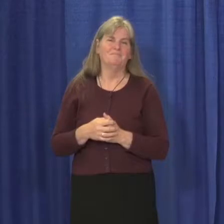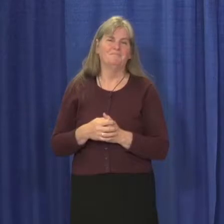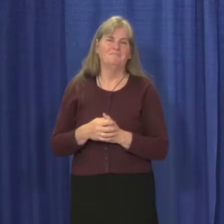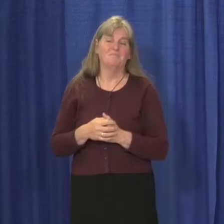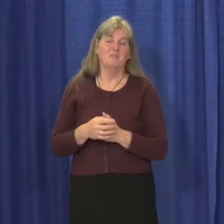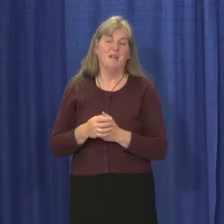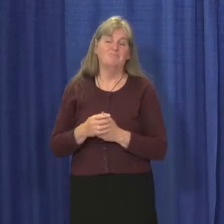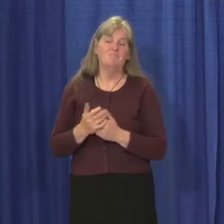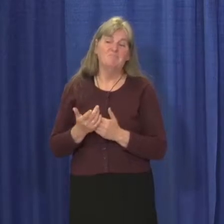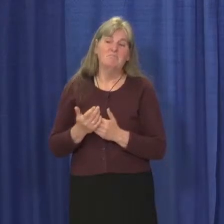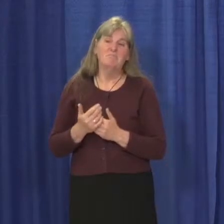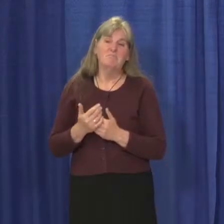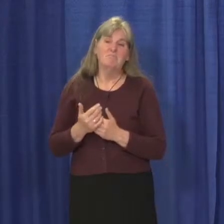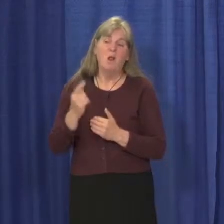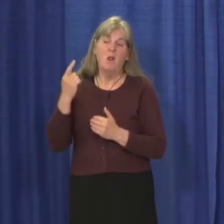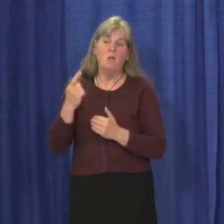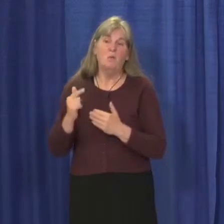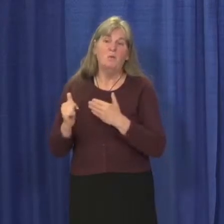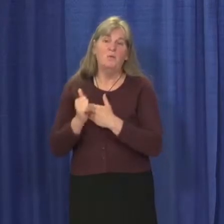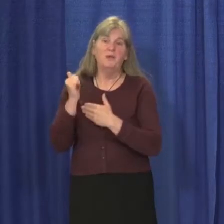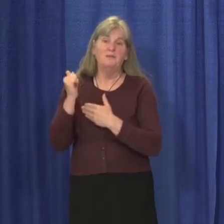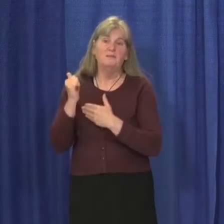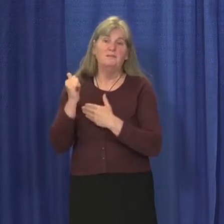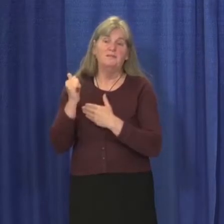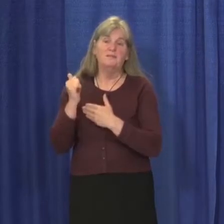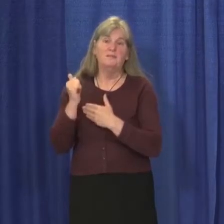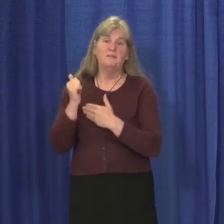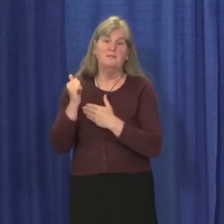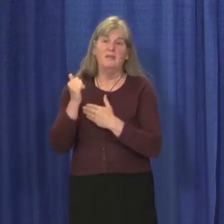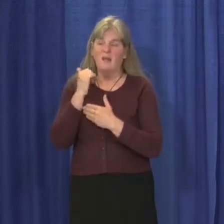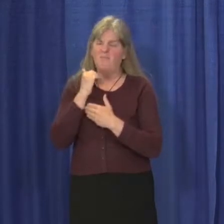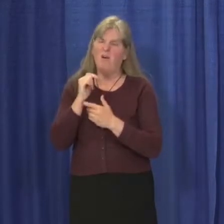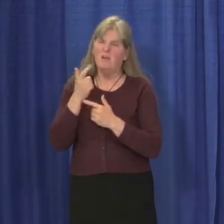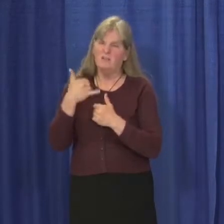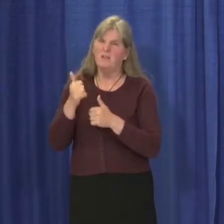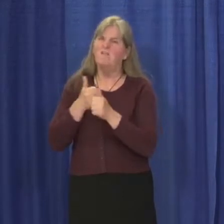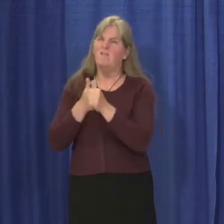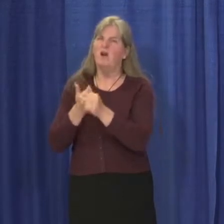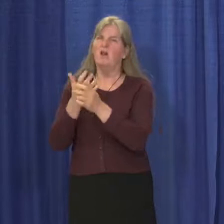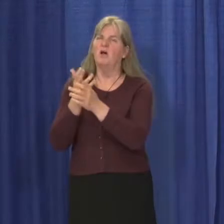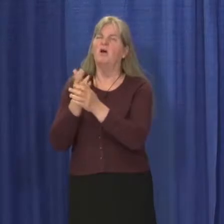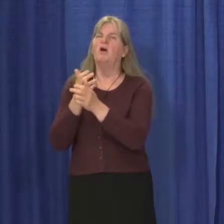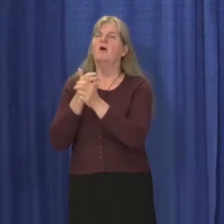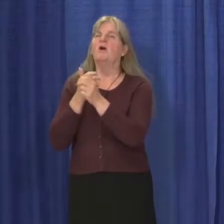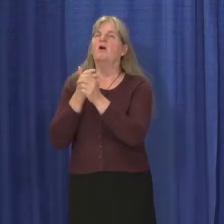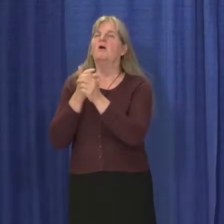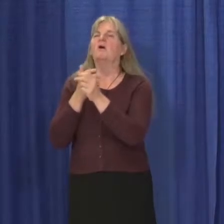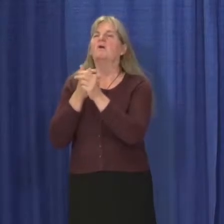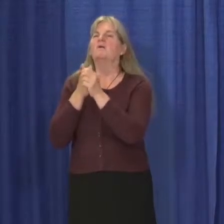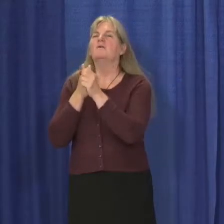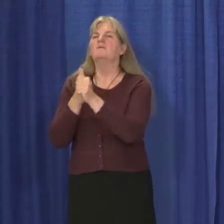being as low-risk as possible when combined with the other measures.